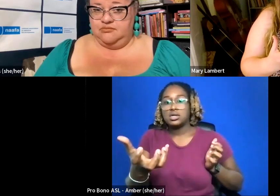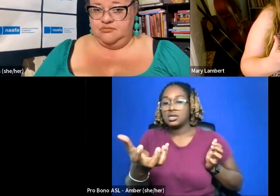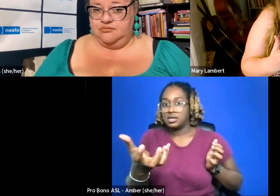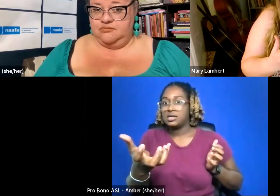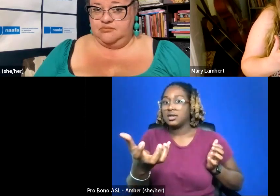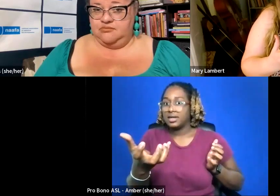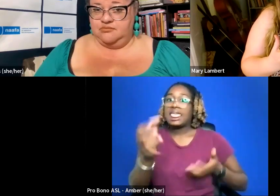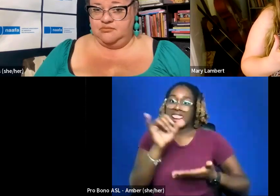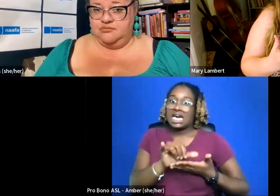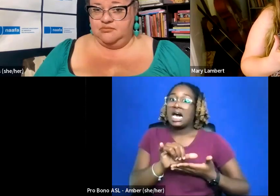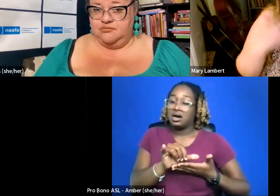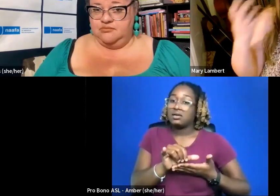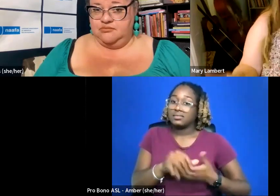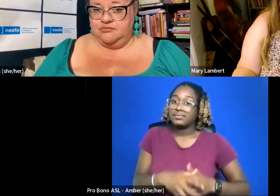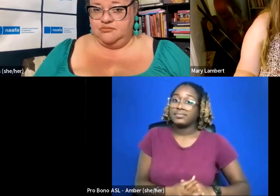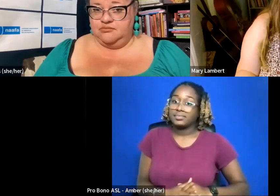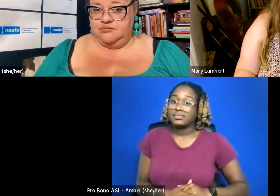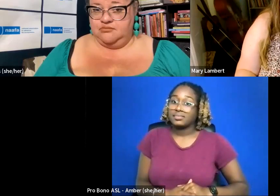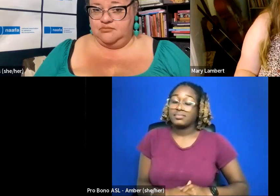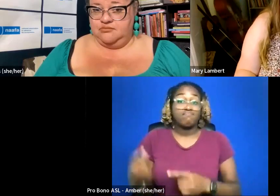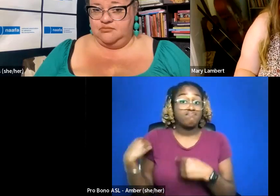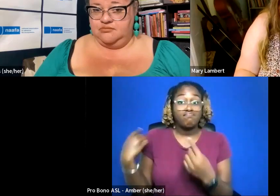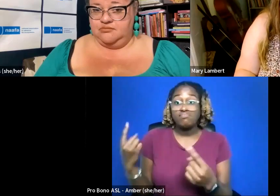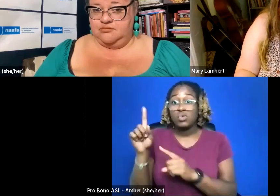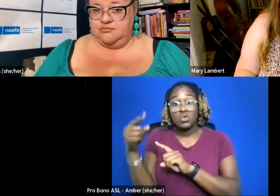It's so far it's the only thing that's worked for me.